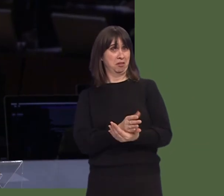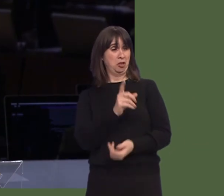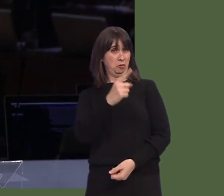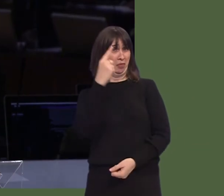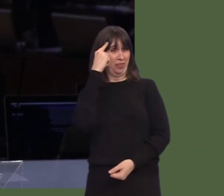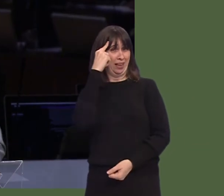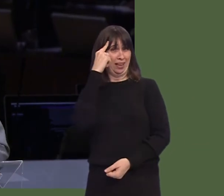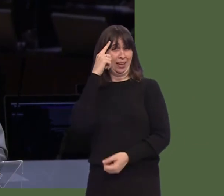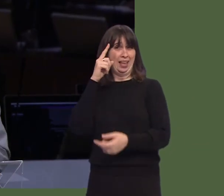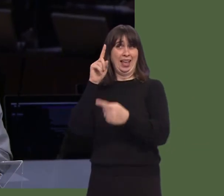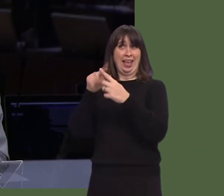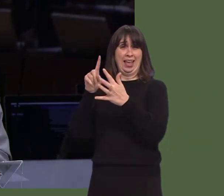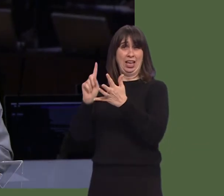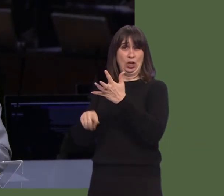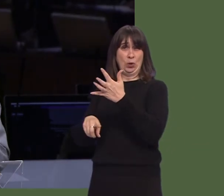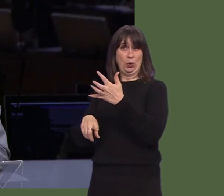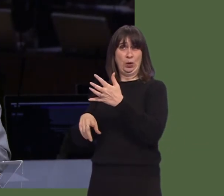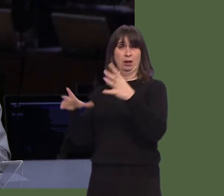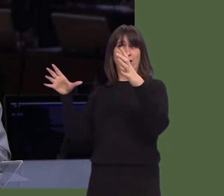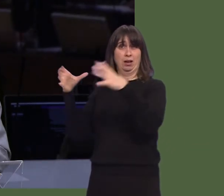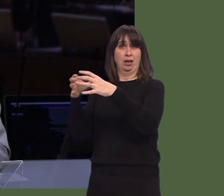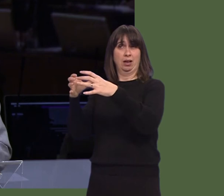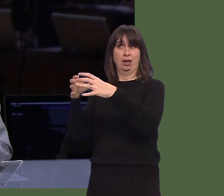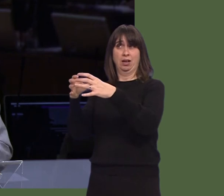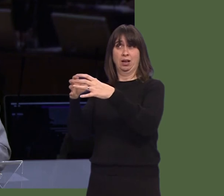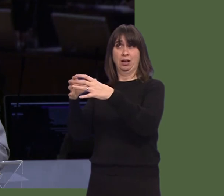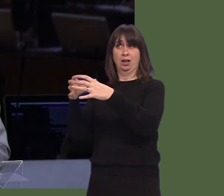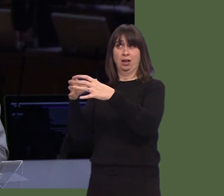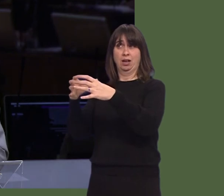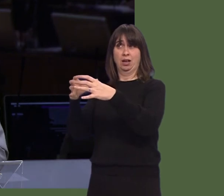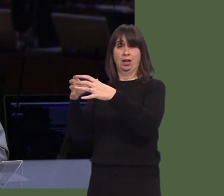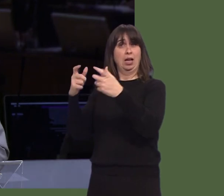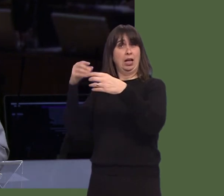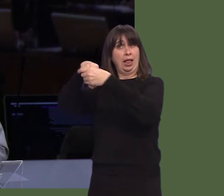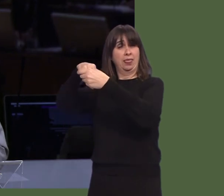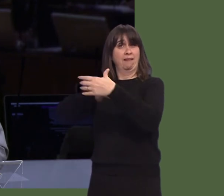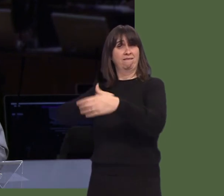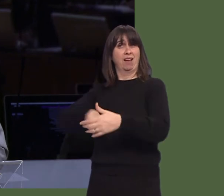that we want to ensure that Dover also moves as swiftly, because so many goods go through